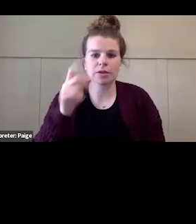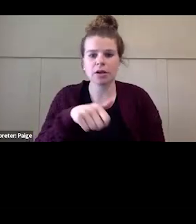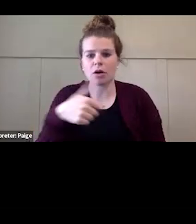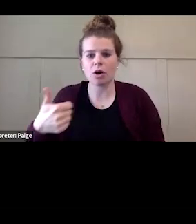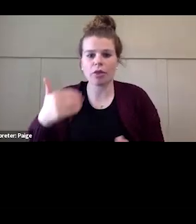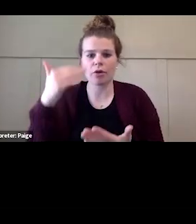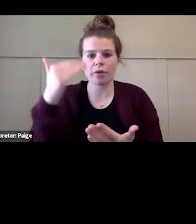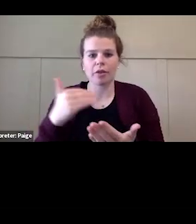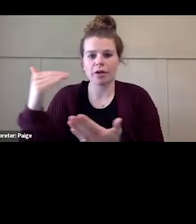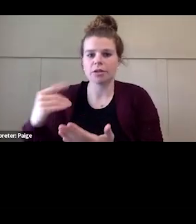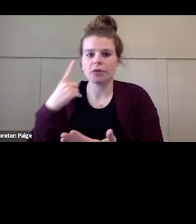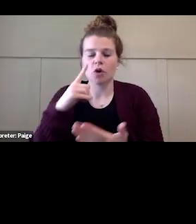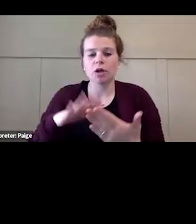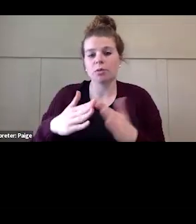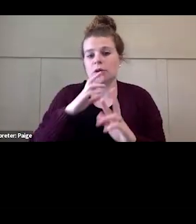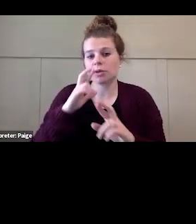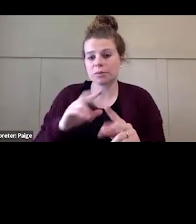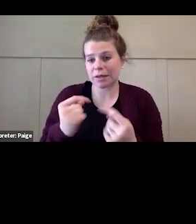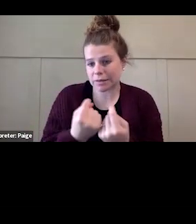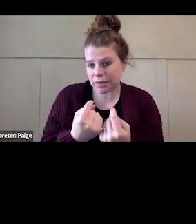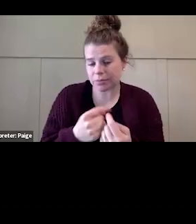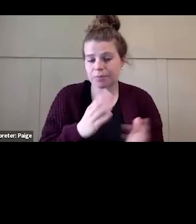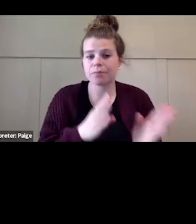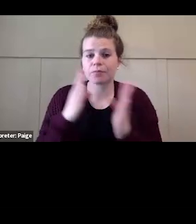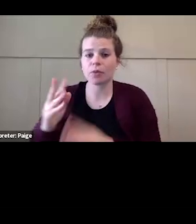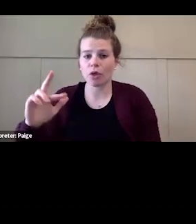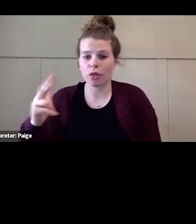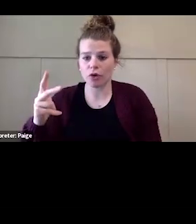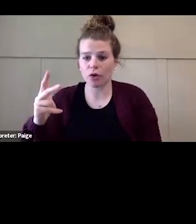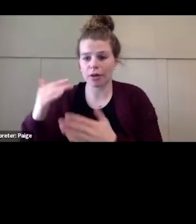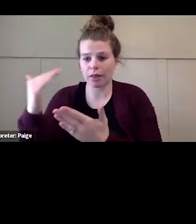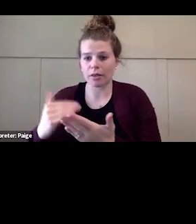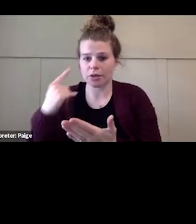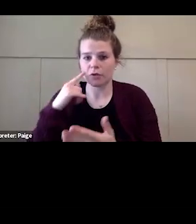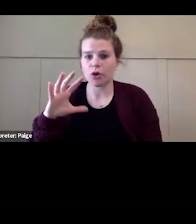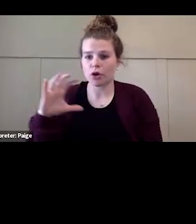for our community response team. And third, you'll see the list for our co-response team.